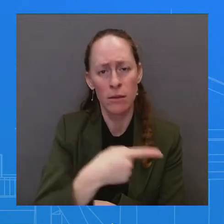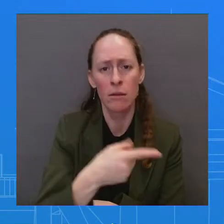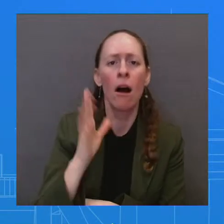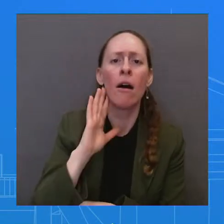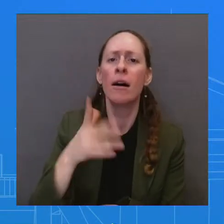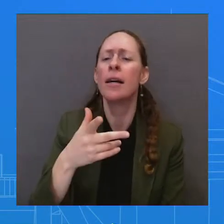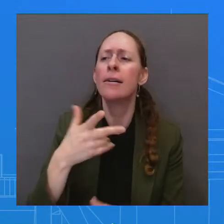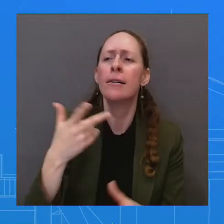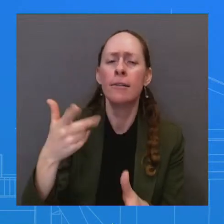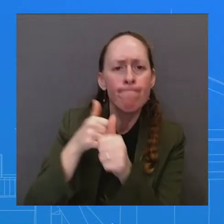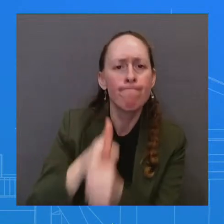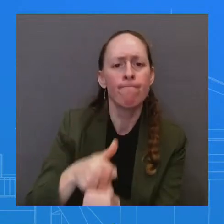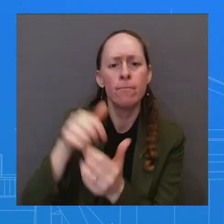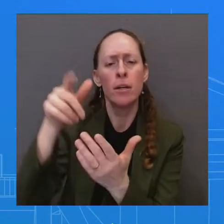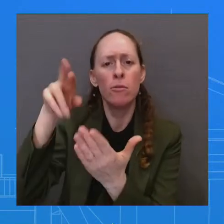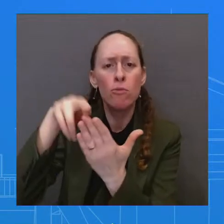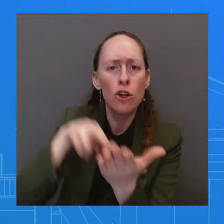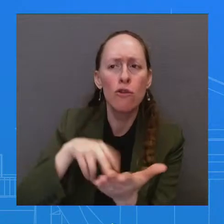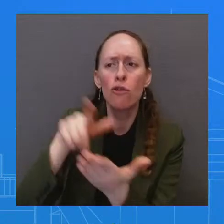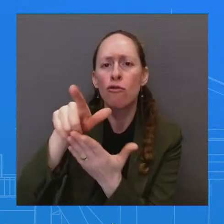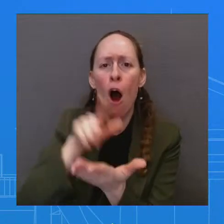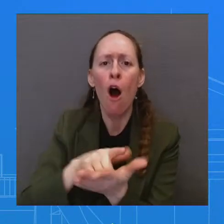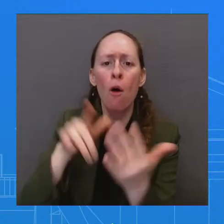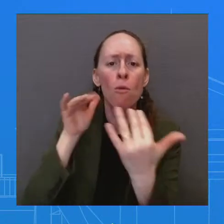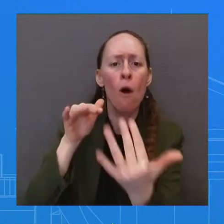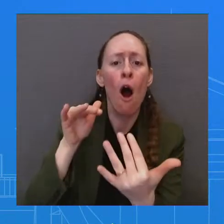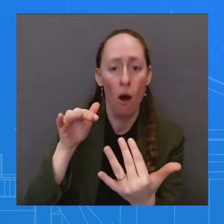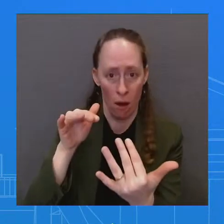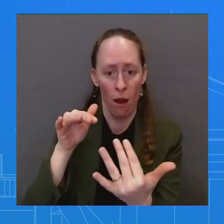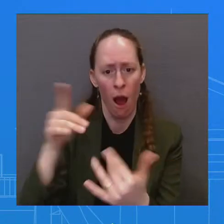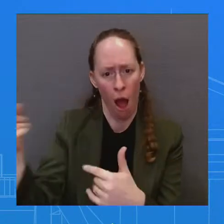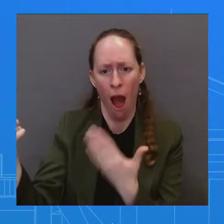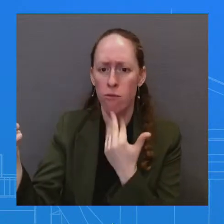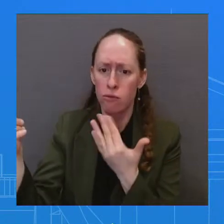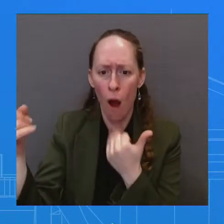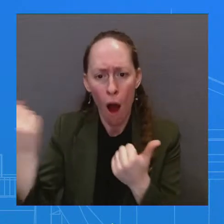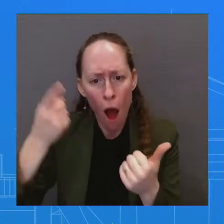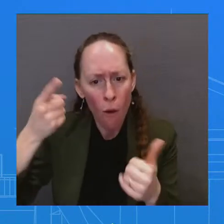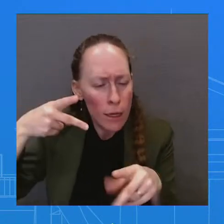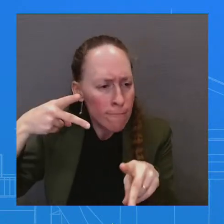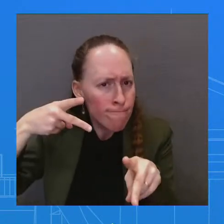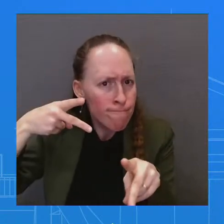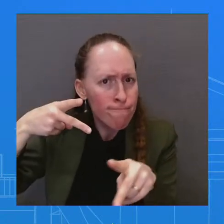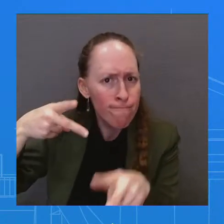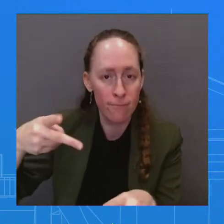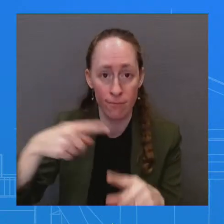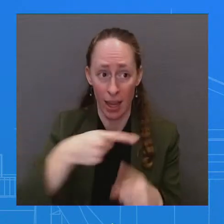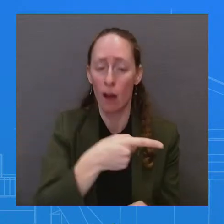You can -- you can bet that they're watching that closely. But -- and I don't want to speak for the Israelis --